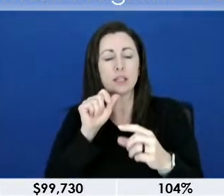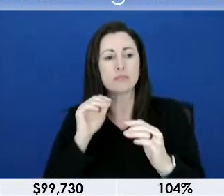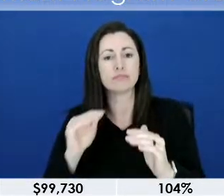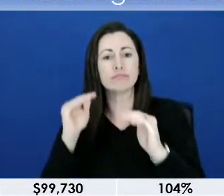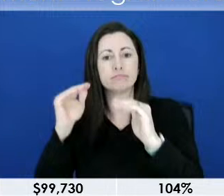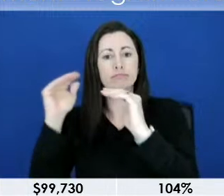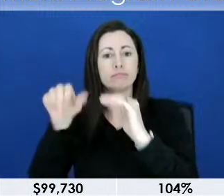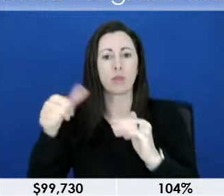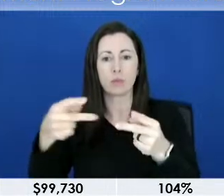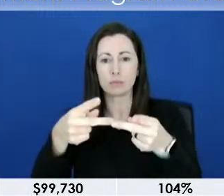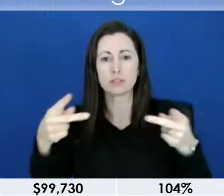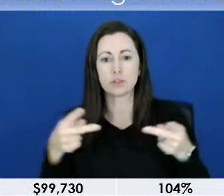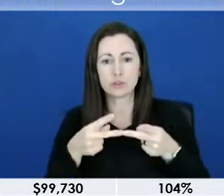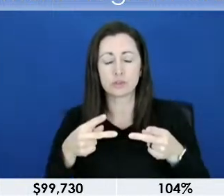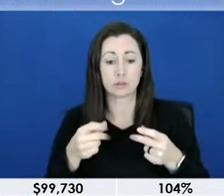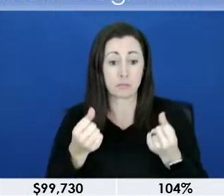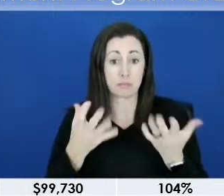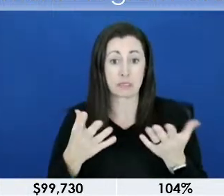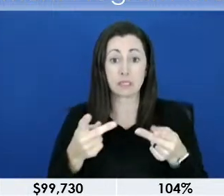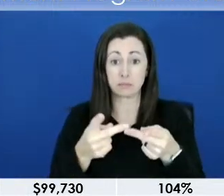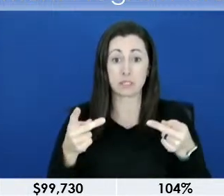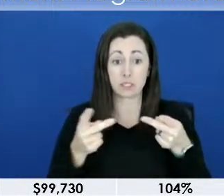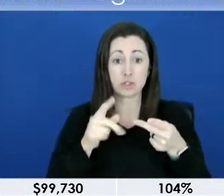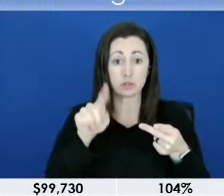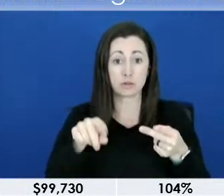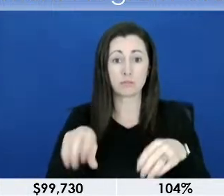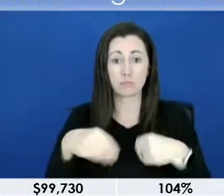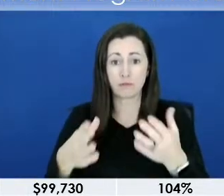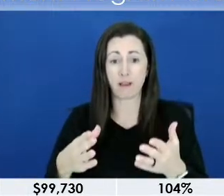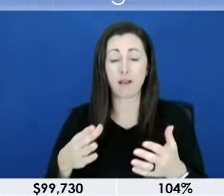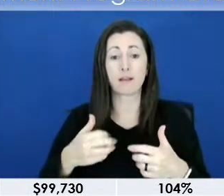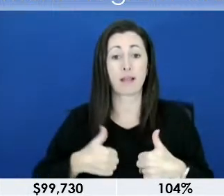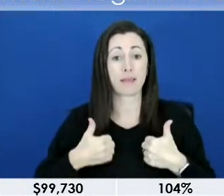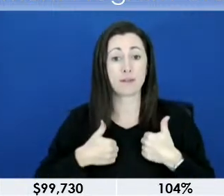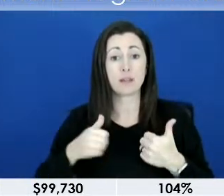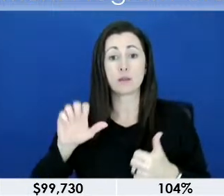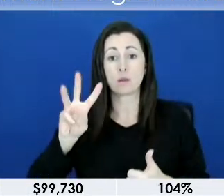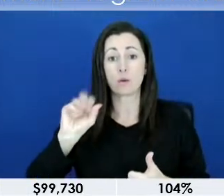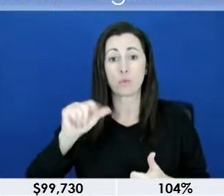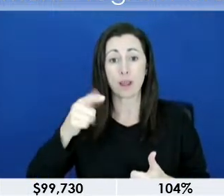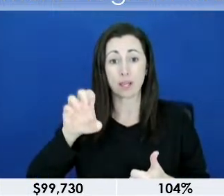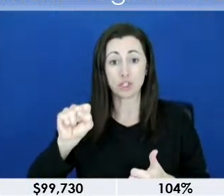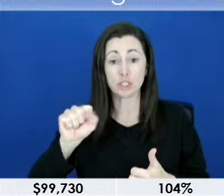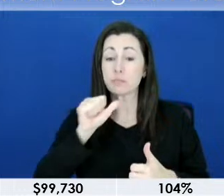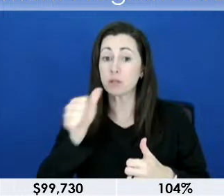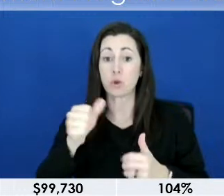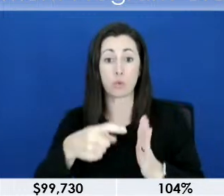GRADUALLY ACQUIRE TRAINING AND MOVE TO OTHER POSITIONS.